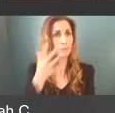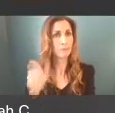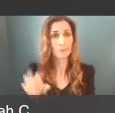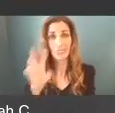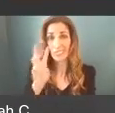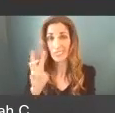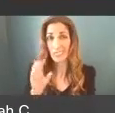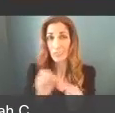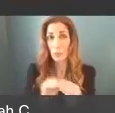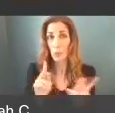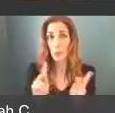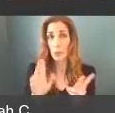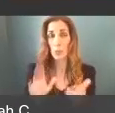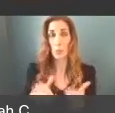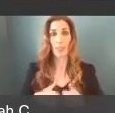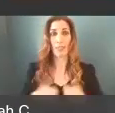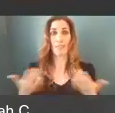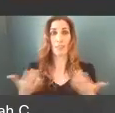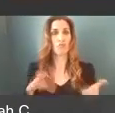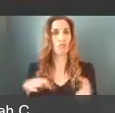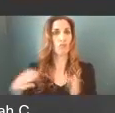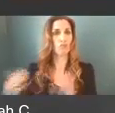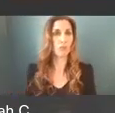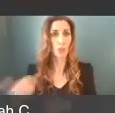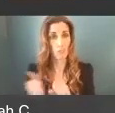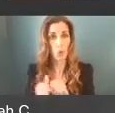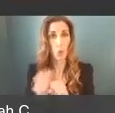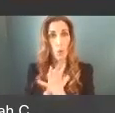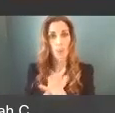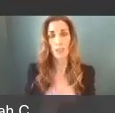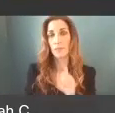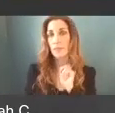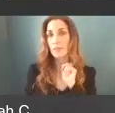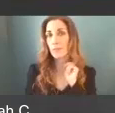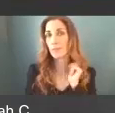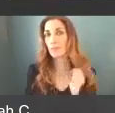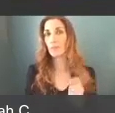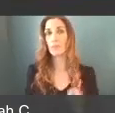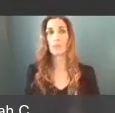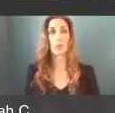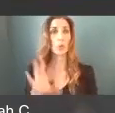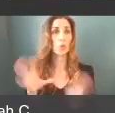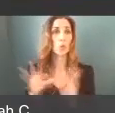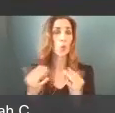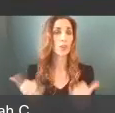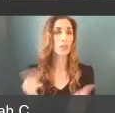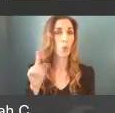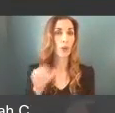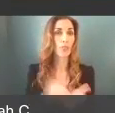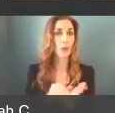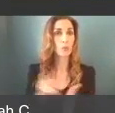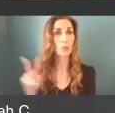Montgomery County residents have lost their life to COVID-19, which brings us to a total of 1,261